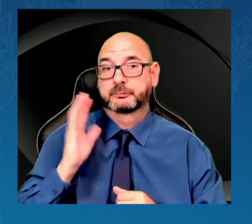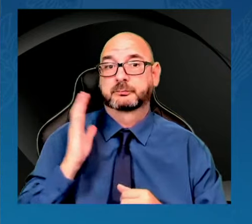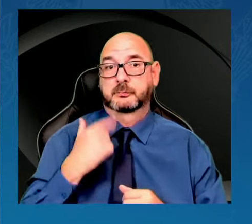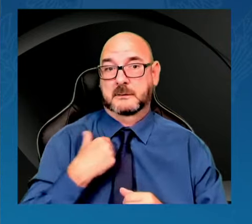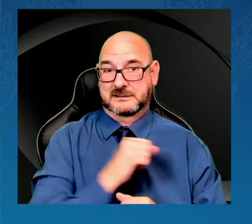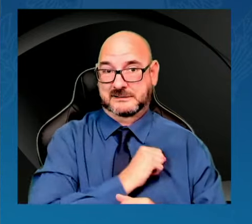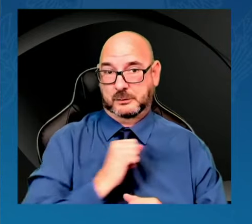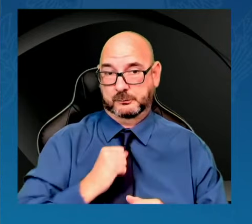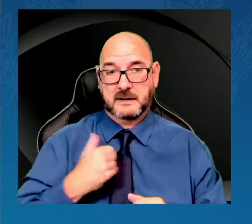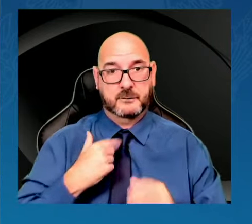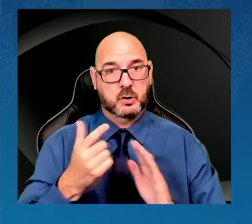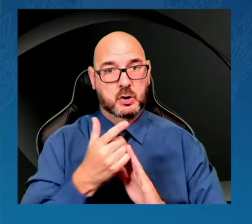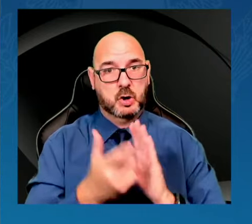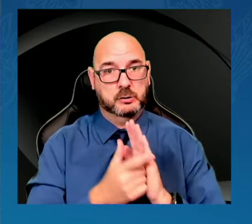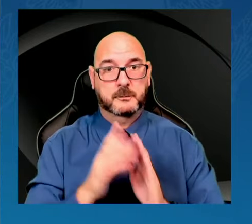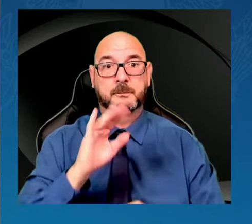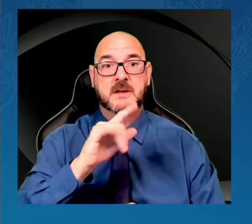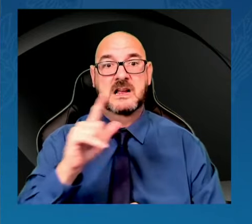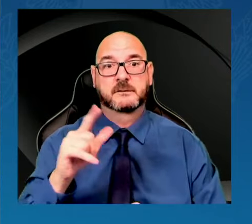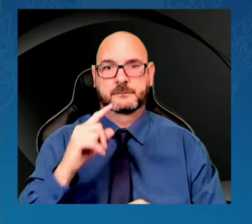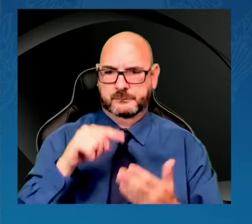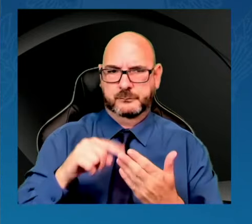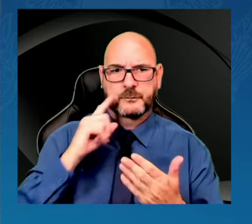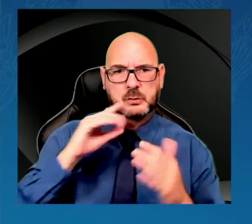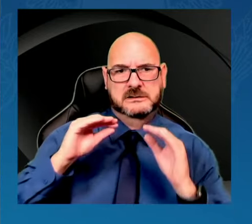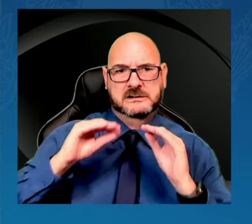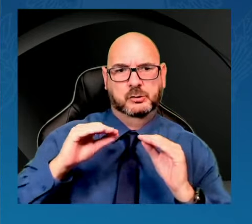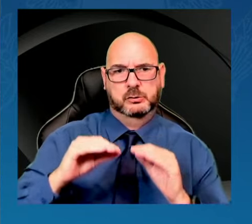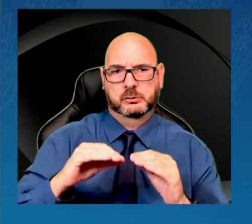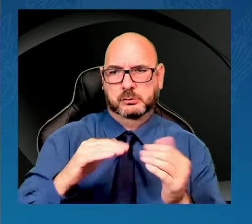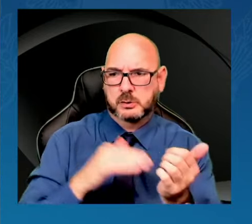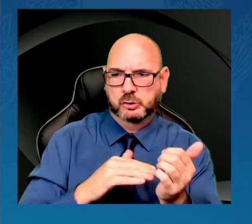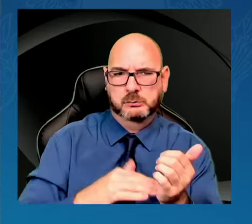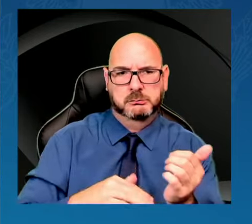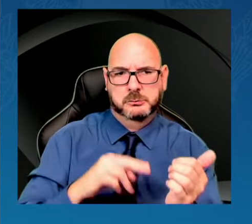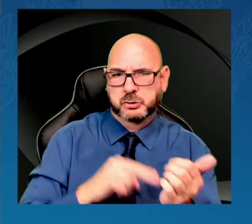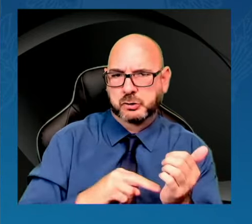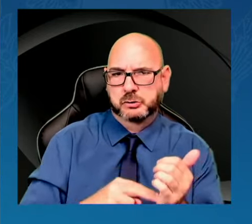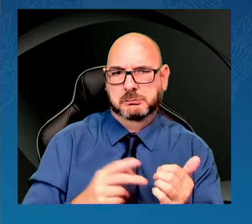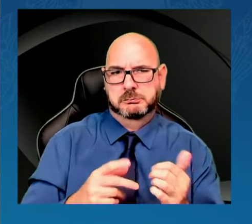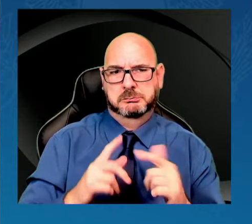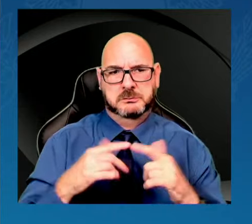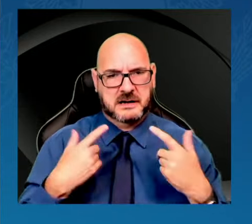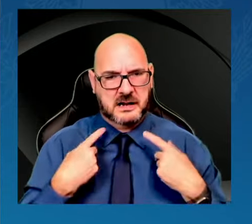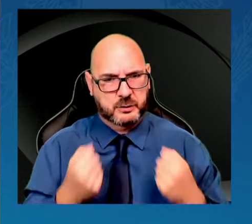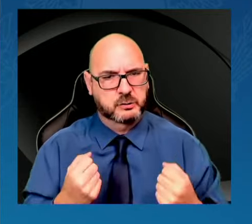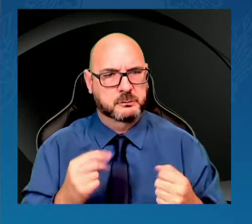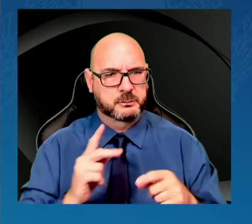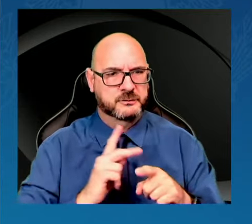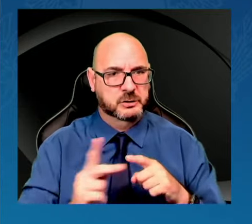and nurses and medical health professionals to understand and better understand